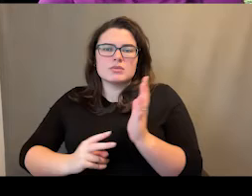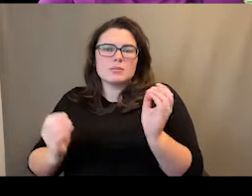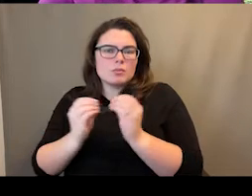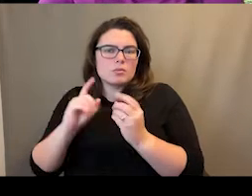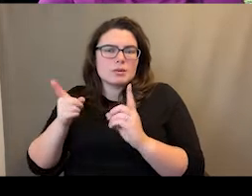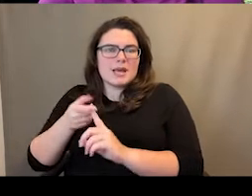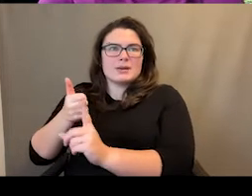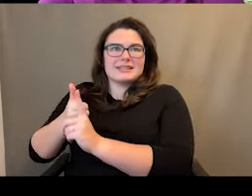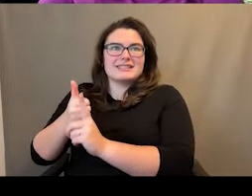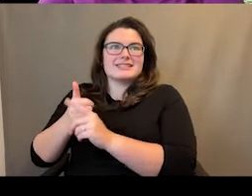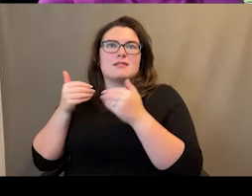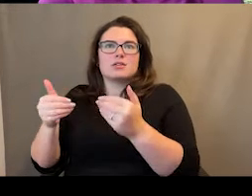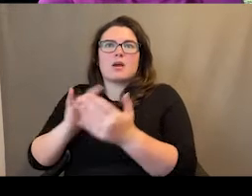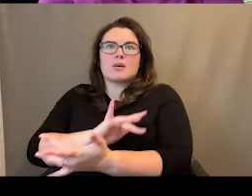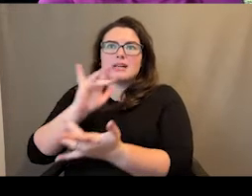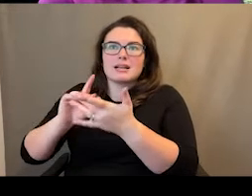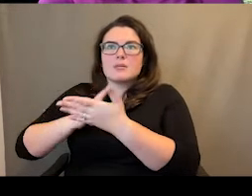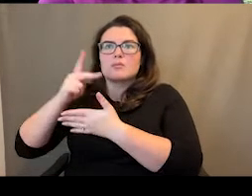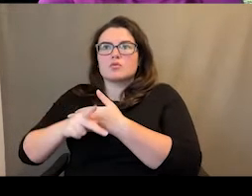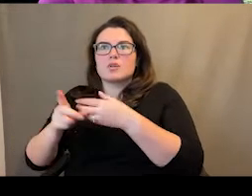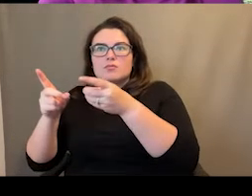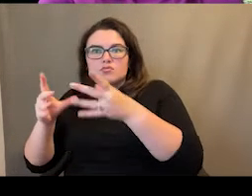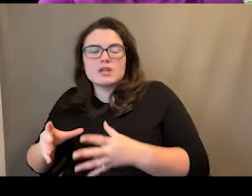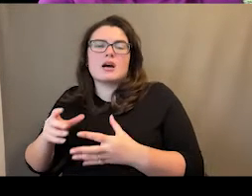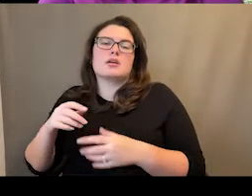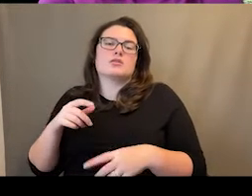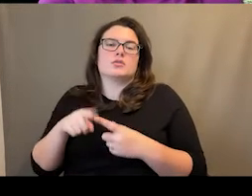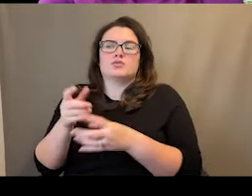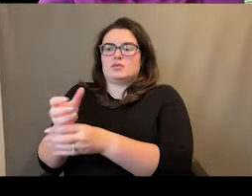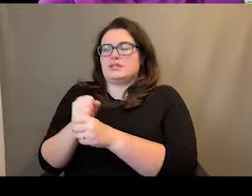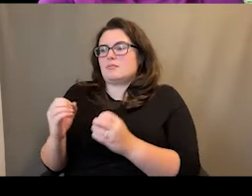Contact the program directors to get more information.